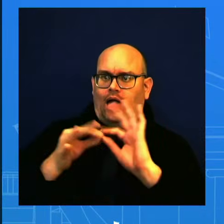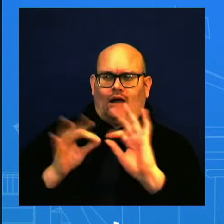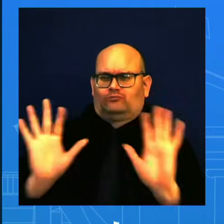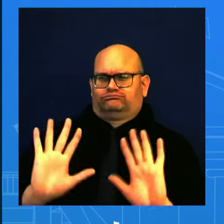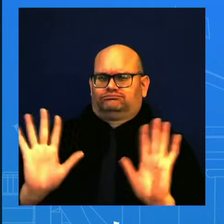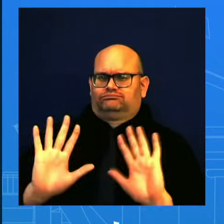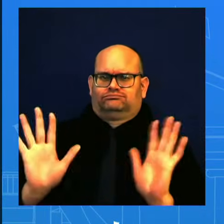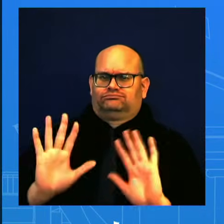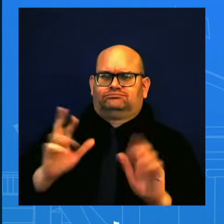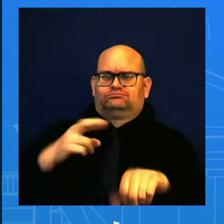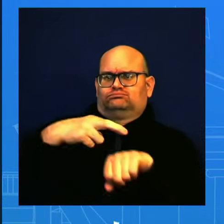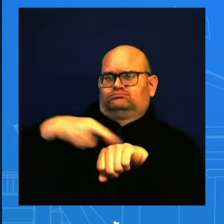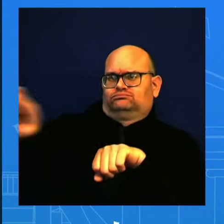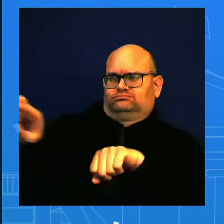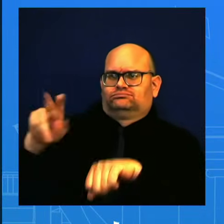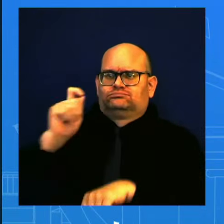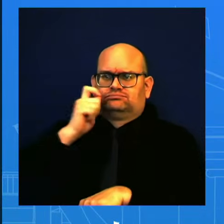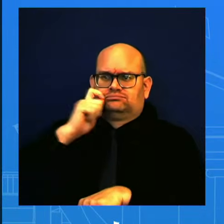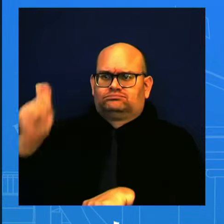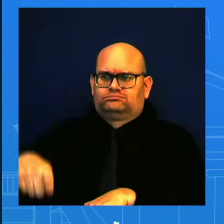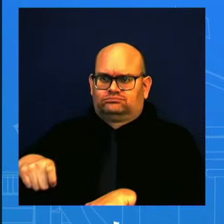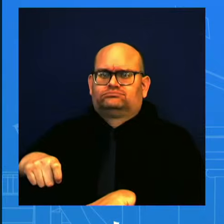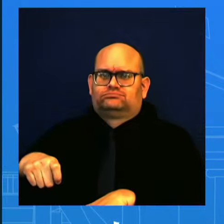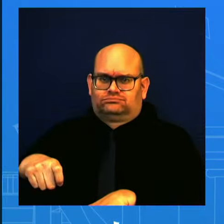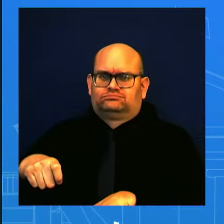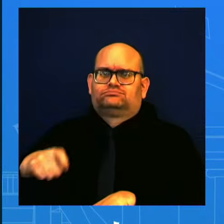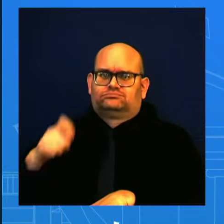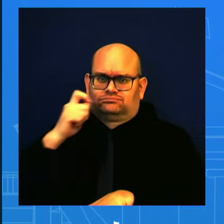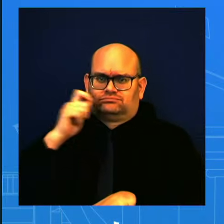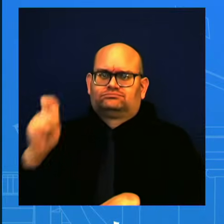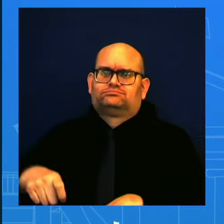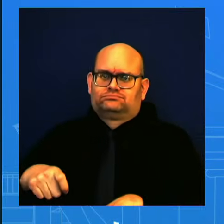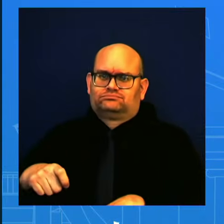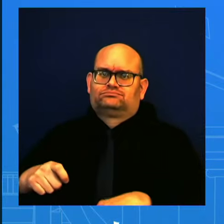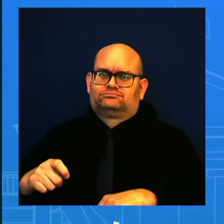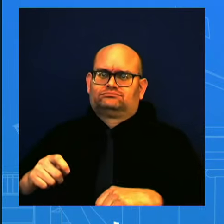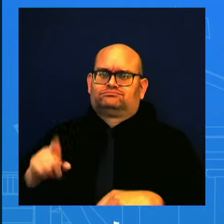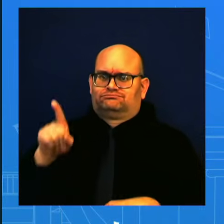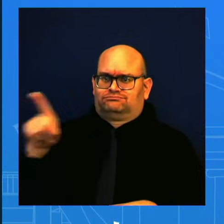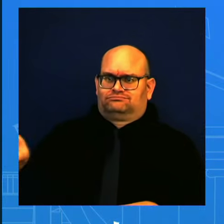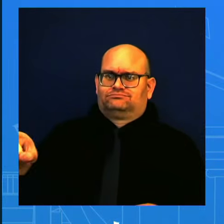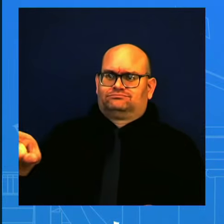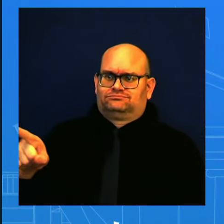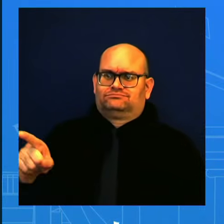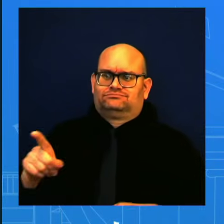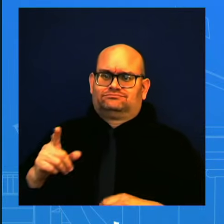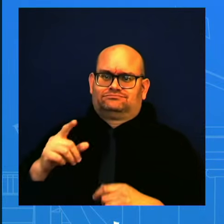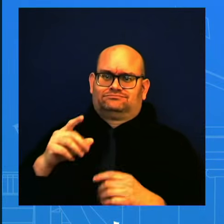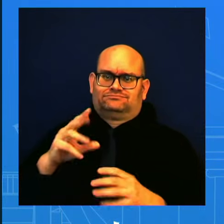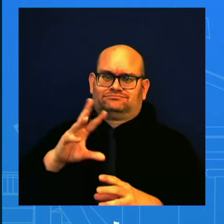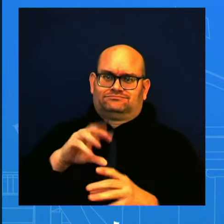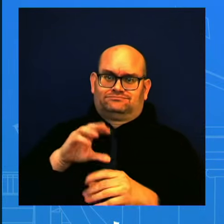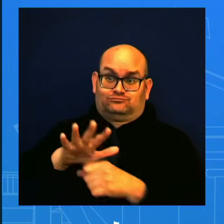The president has known, again, the vice -- the vice -- the running mate nominee for vice president